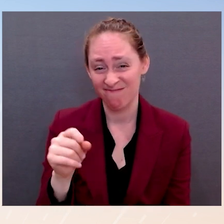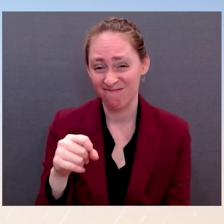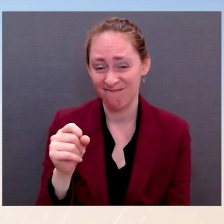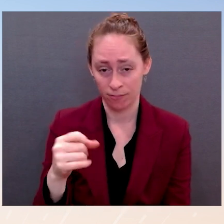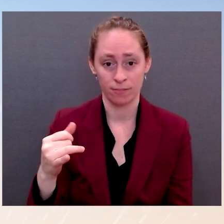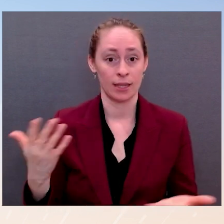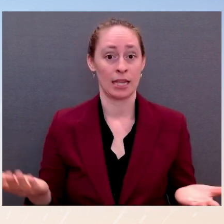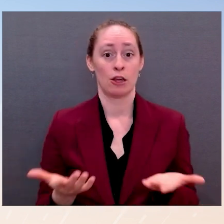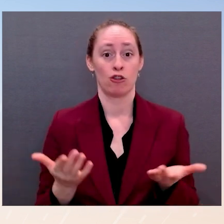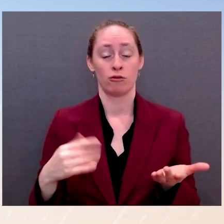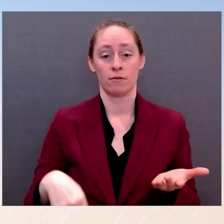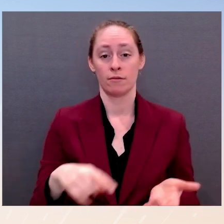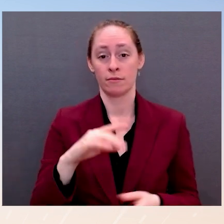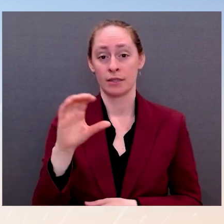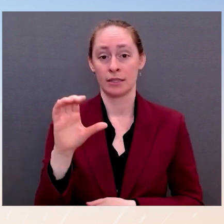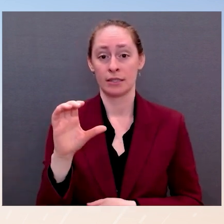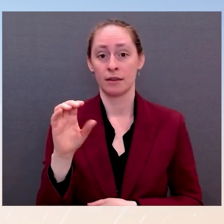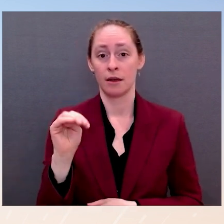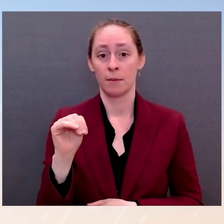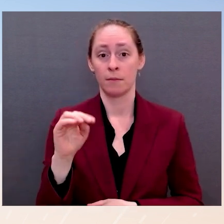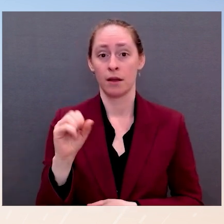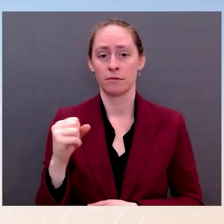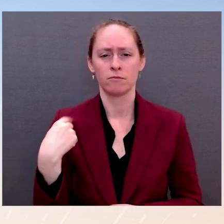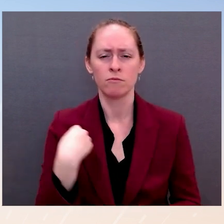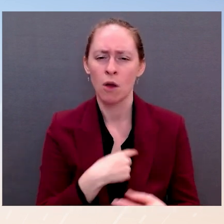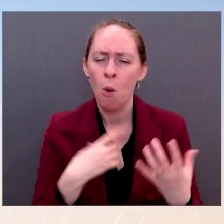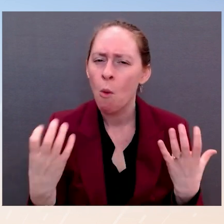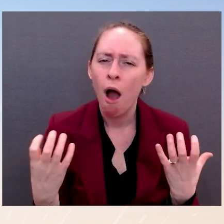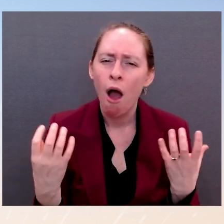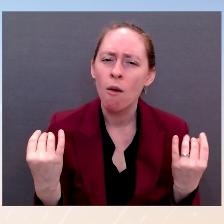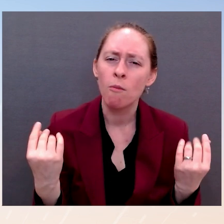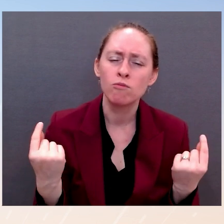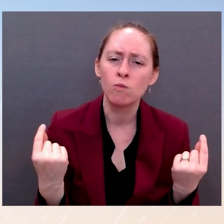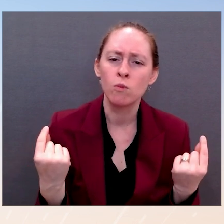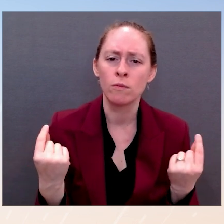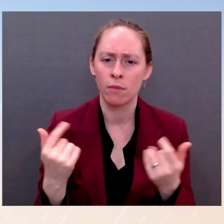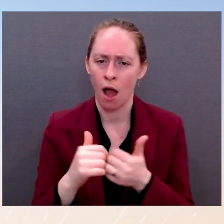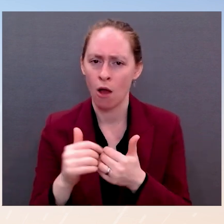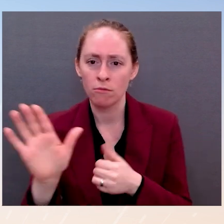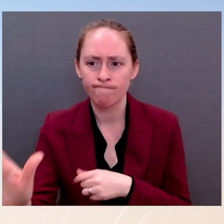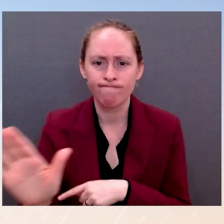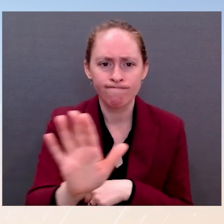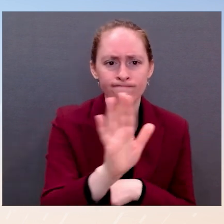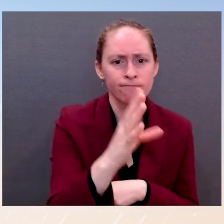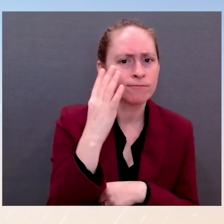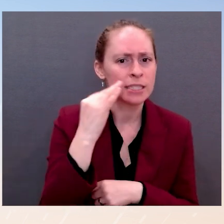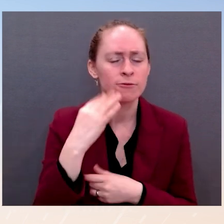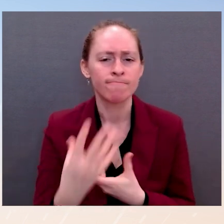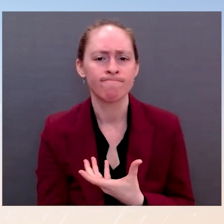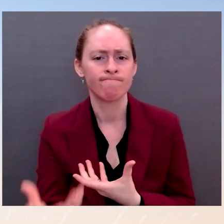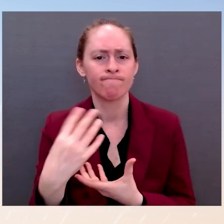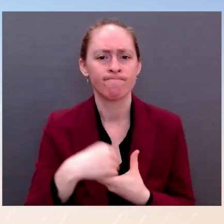and one of the things that we had seems really try to do is make sure we are bringing in lived experience almost 15 years ago.